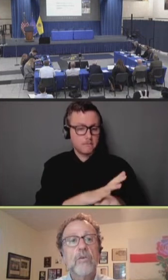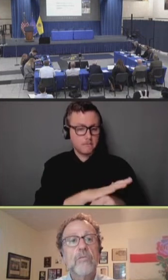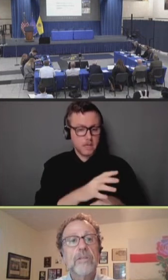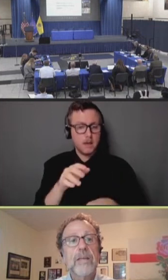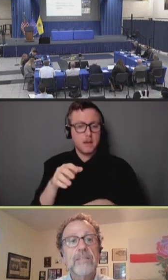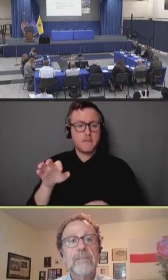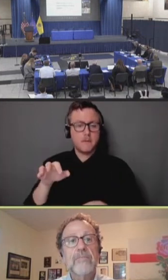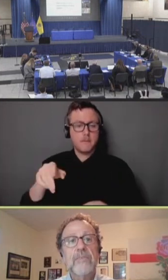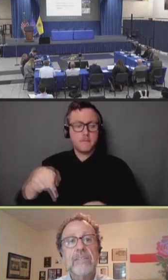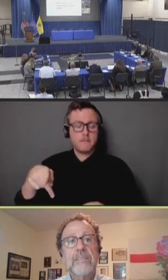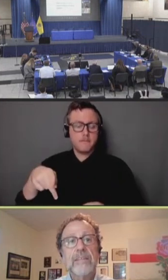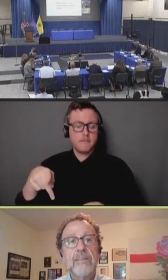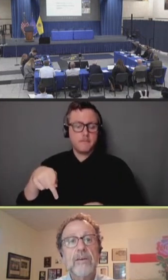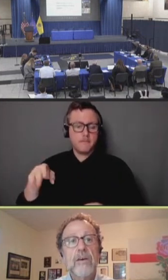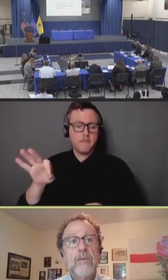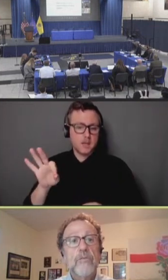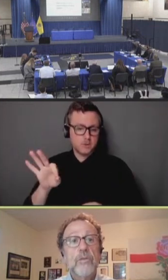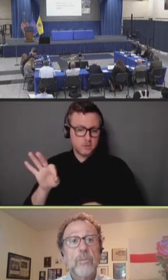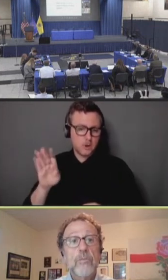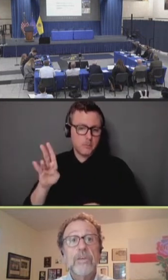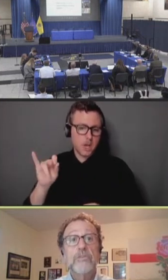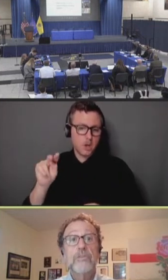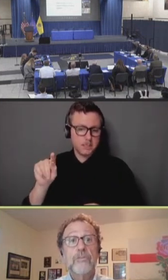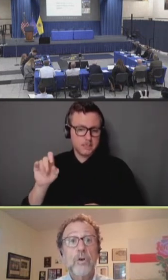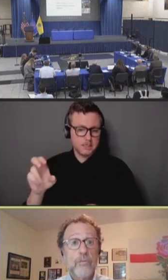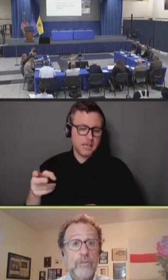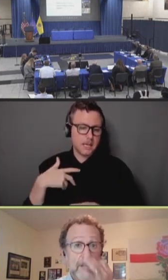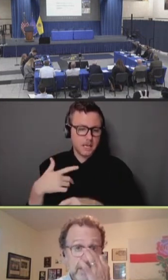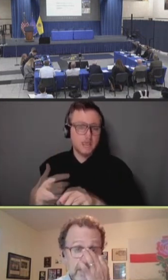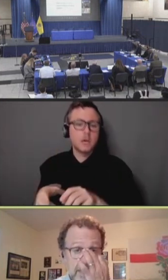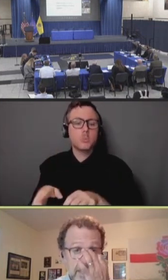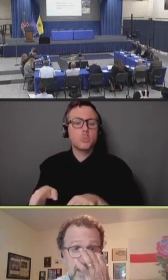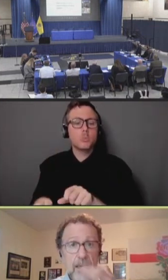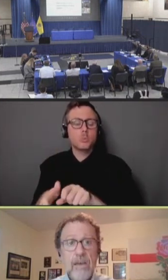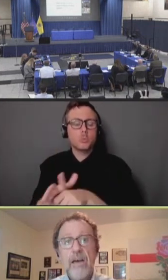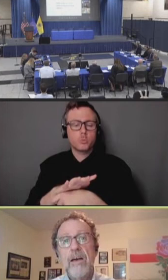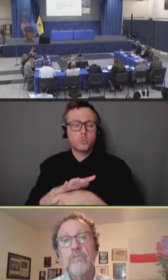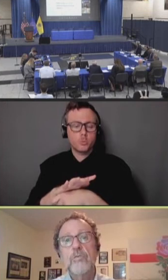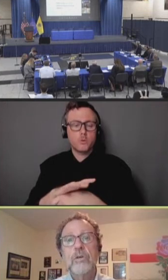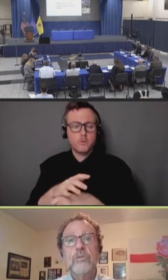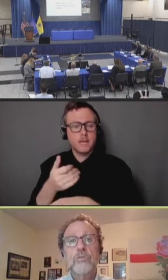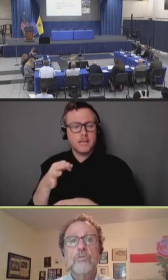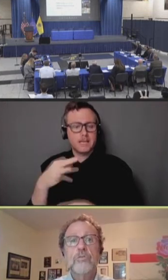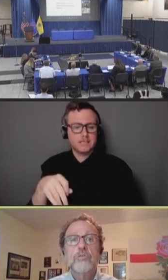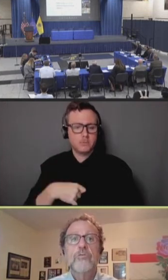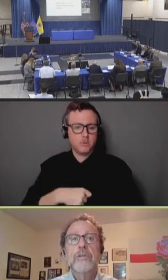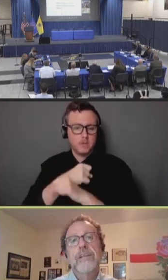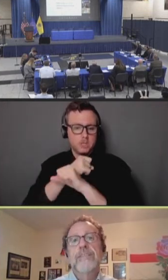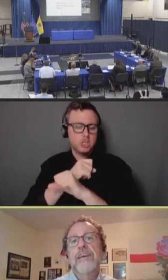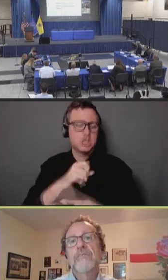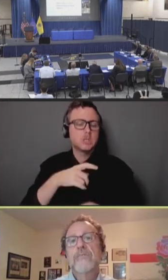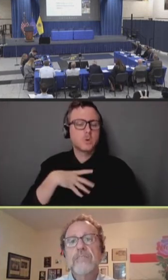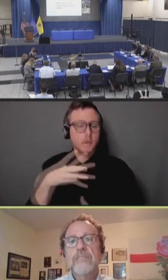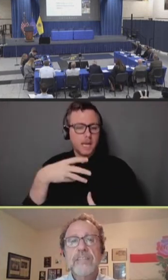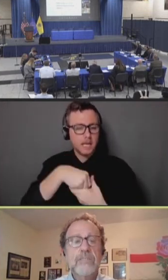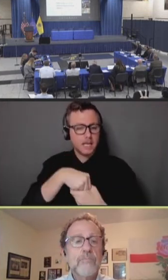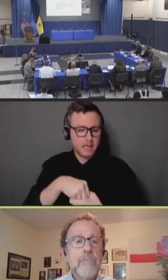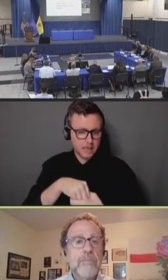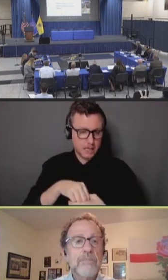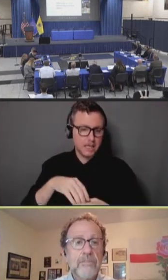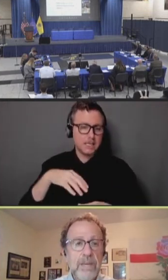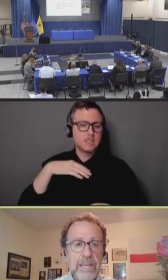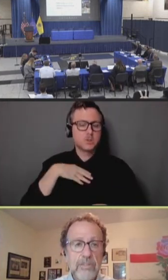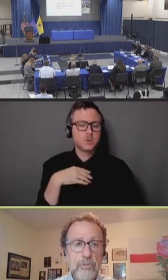COVID-19 vaccine for the prevention of COVID-19 to include children down to six months of age.